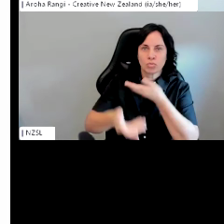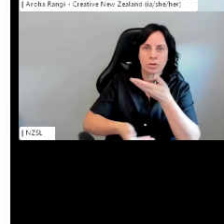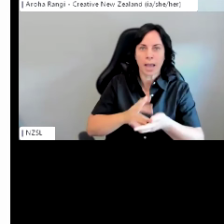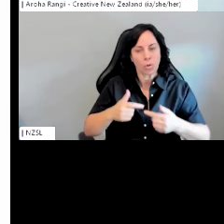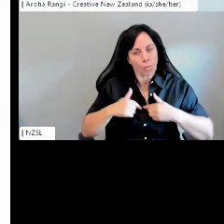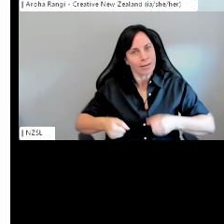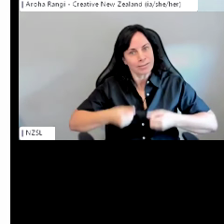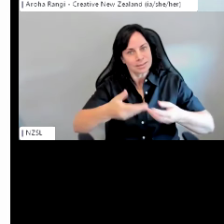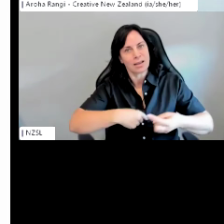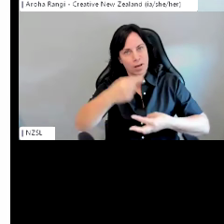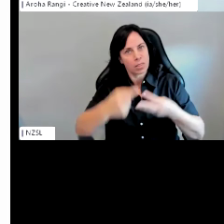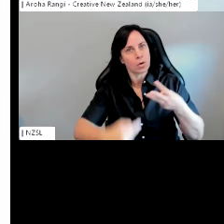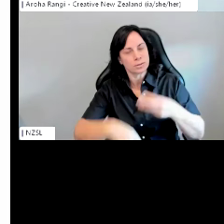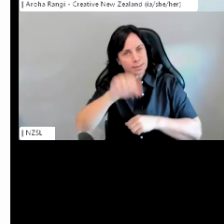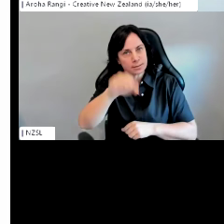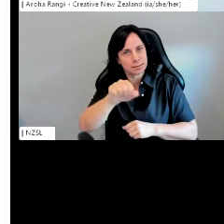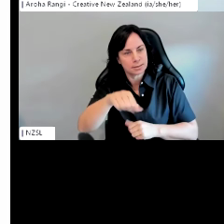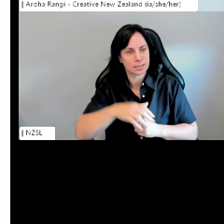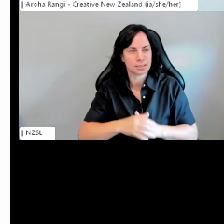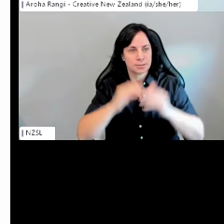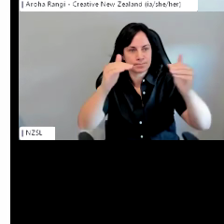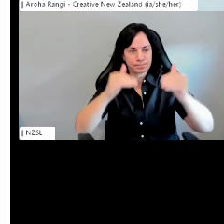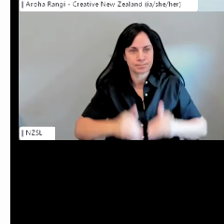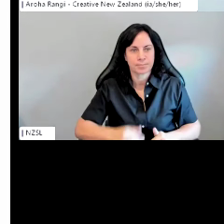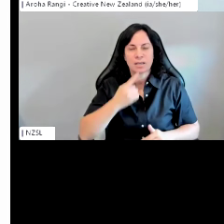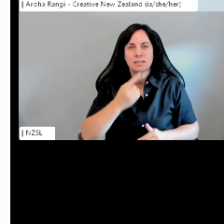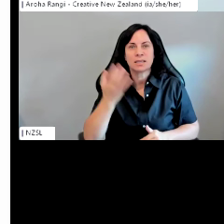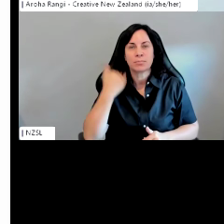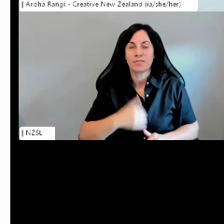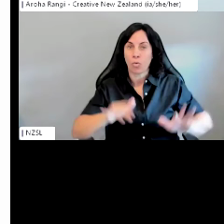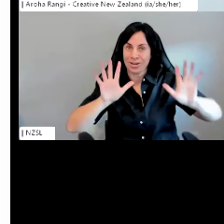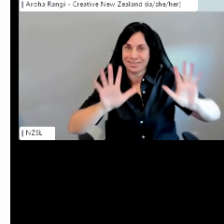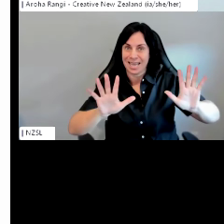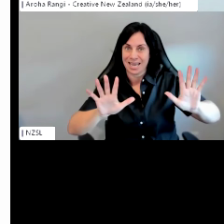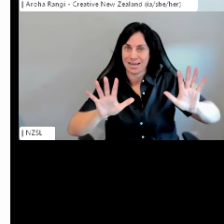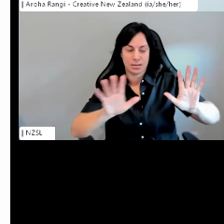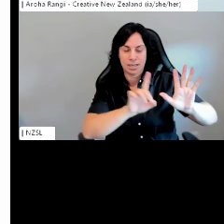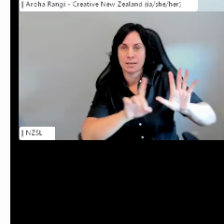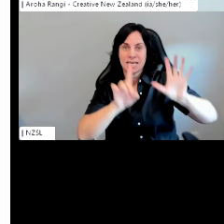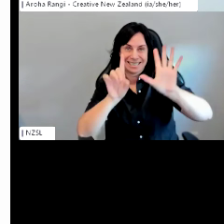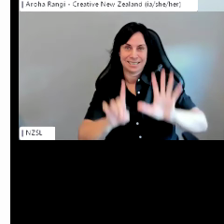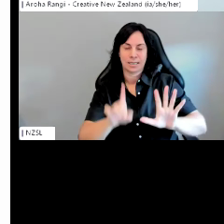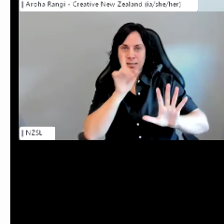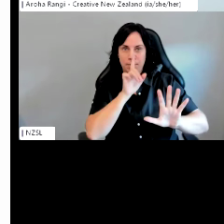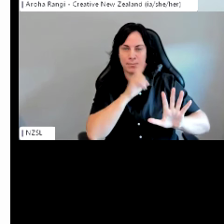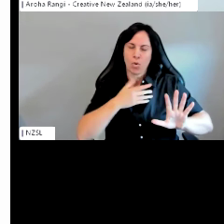delivering these deep outcomes. Um six in 10 are seeking this kind of really really deep outcome.